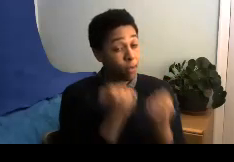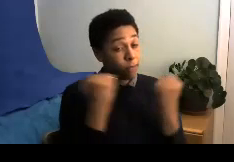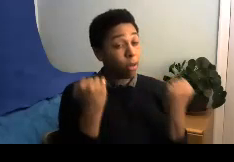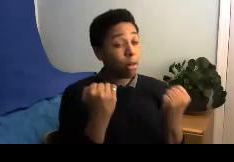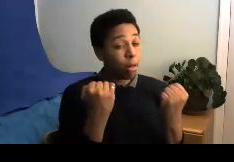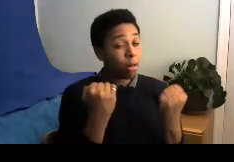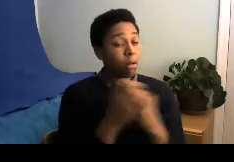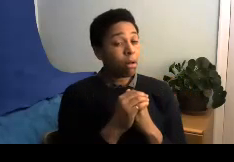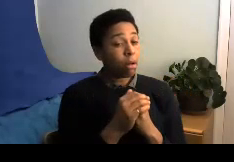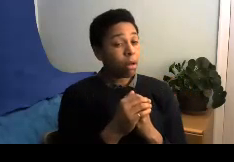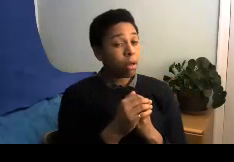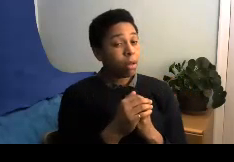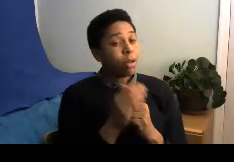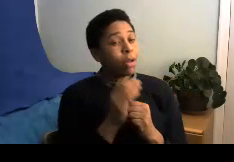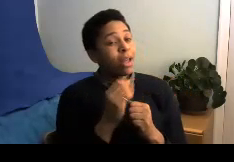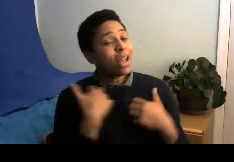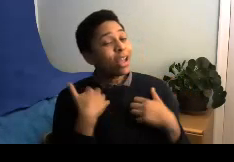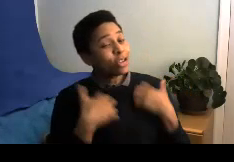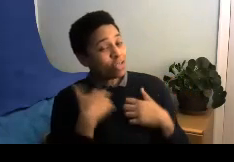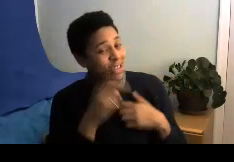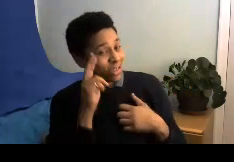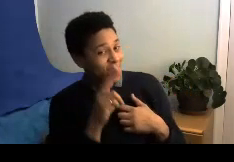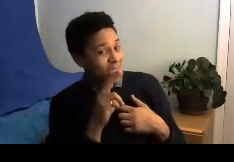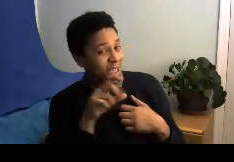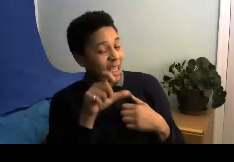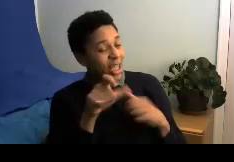see Candice Carty-Williams and her column in The Guardian.